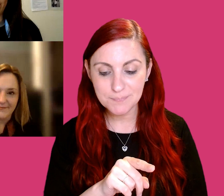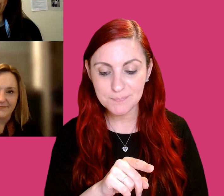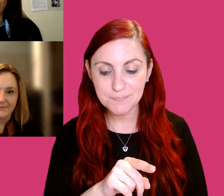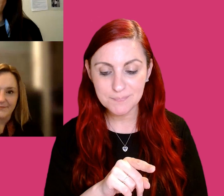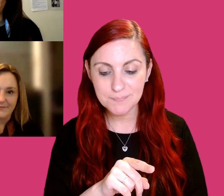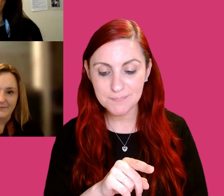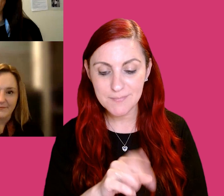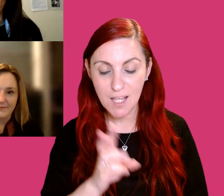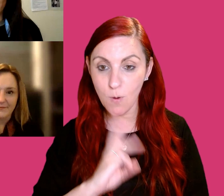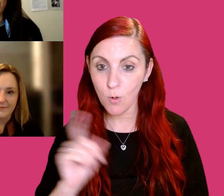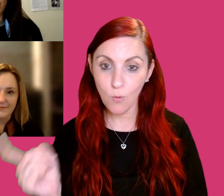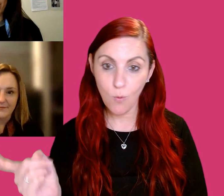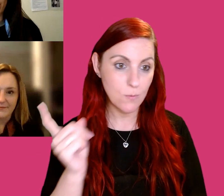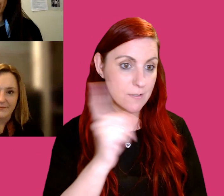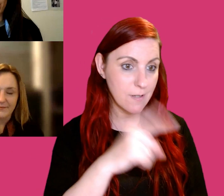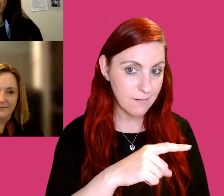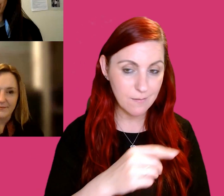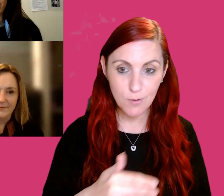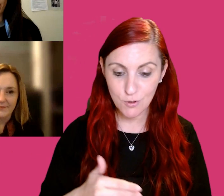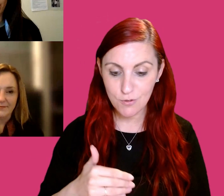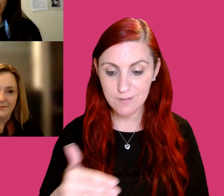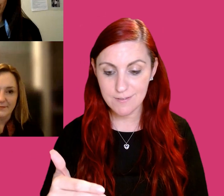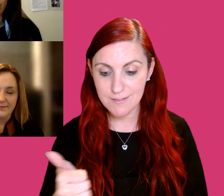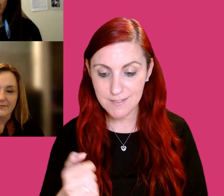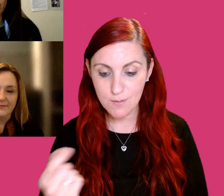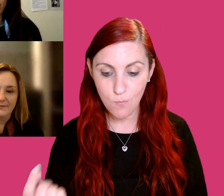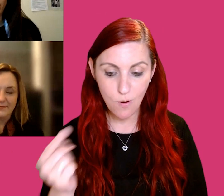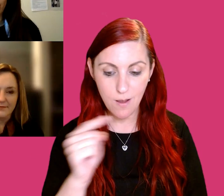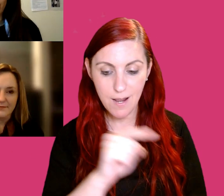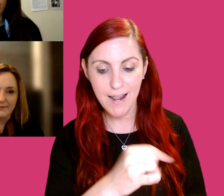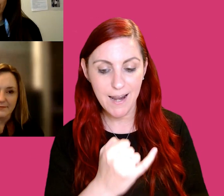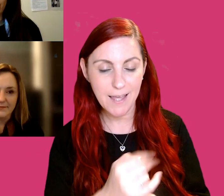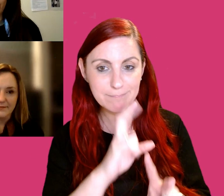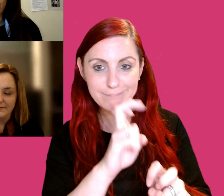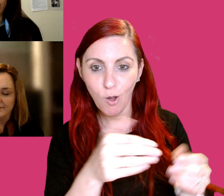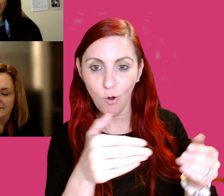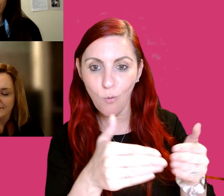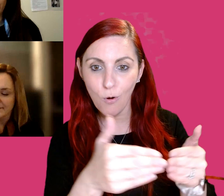women with gational diabetes were channeled over to kind of a corner of the canteen that had a big